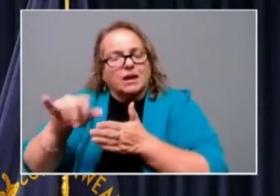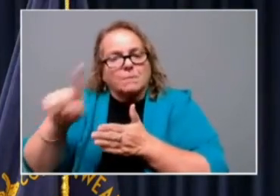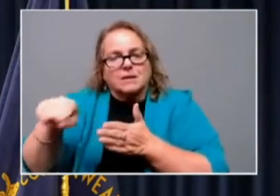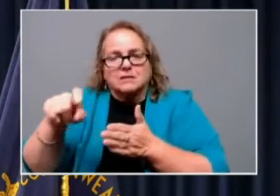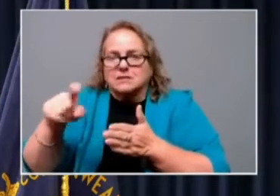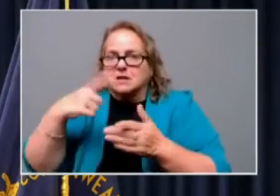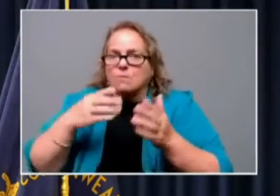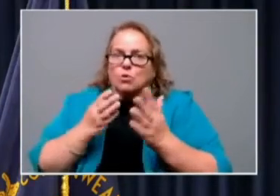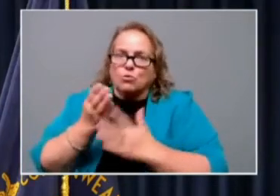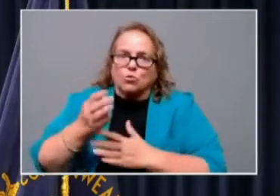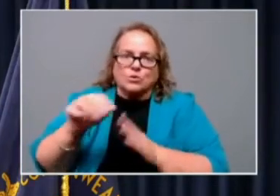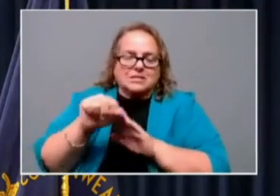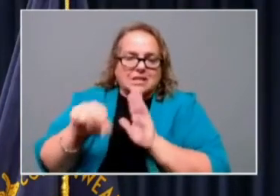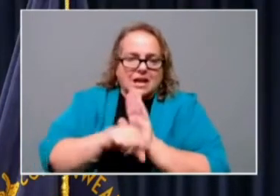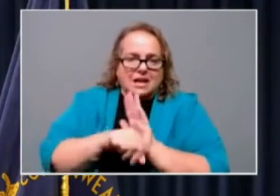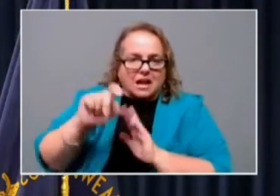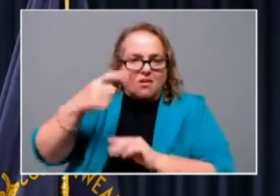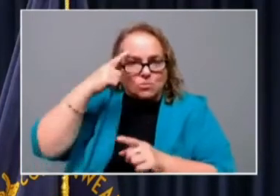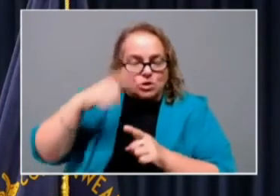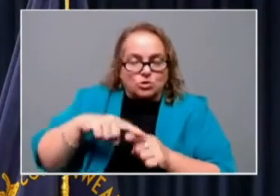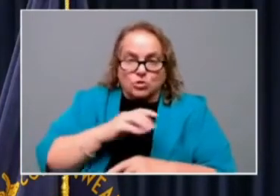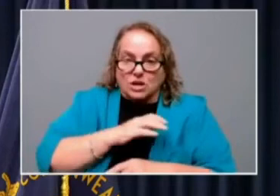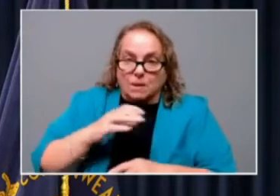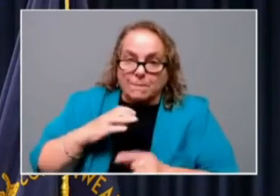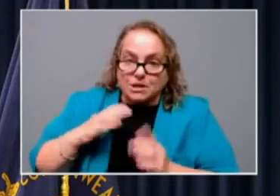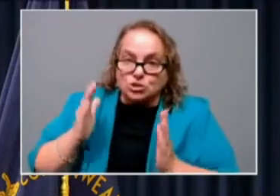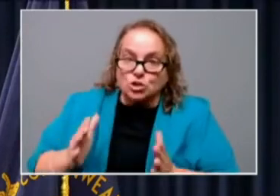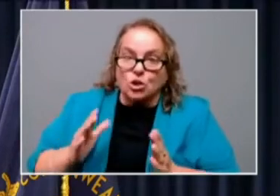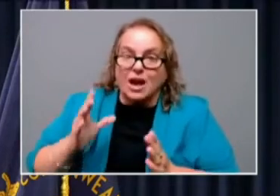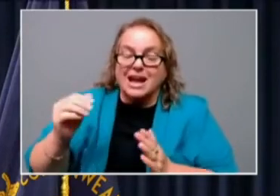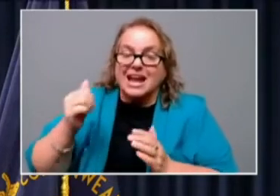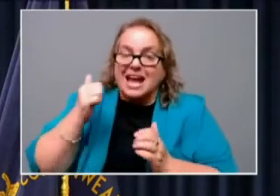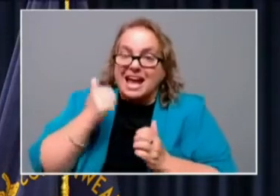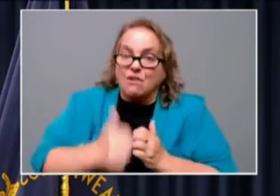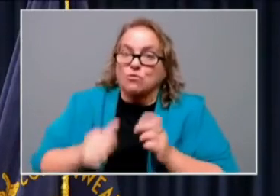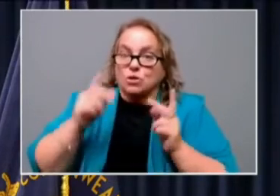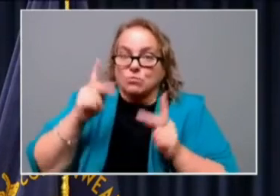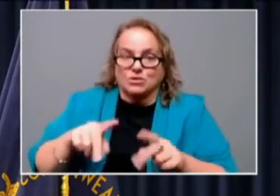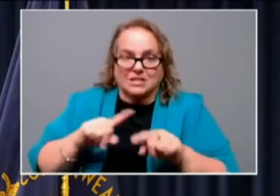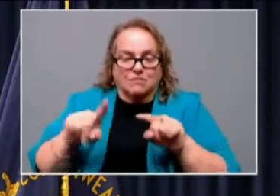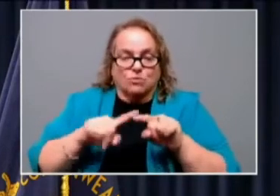to the commissioner and and to every single level about talking to people